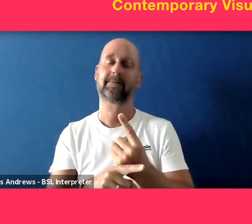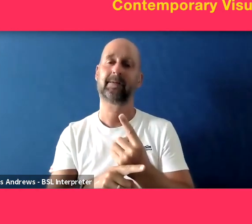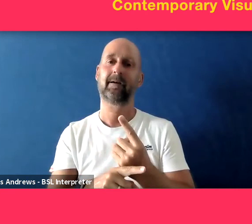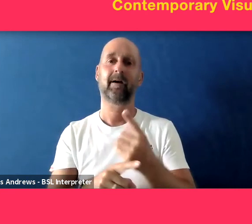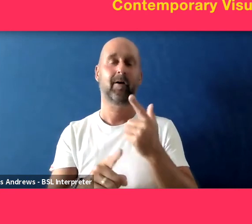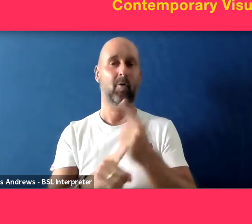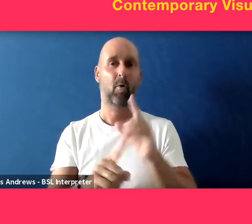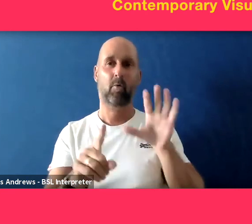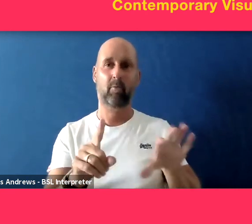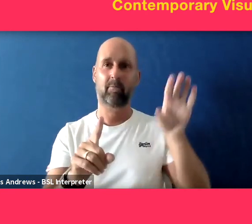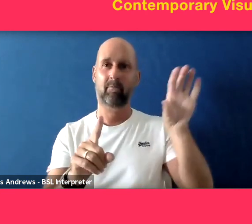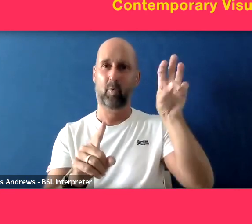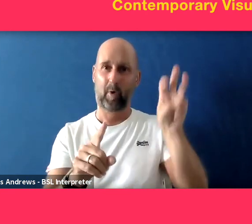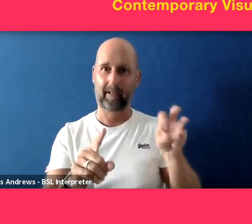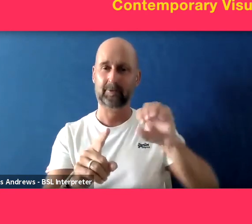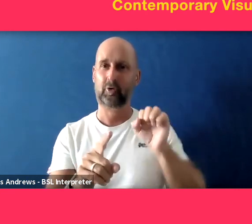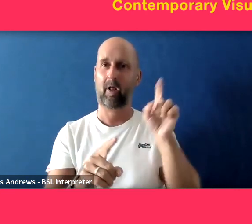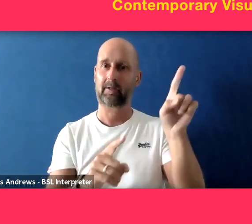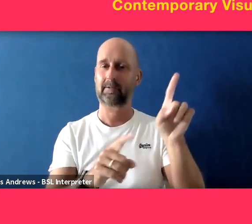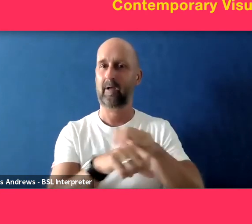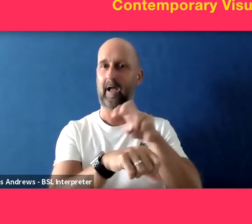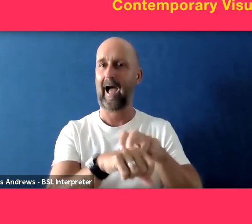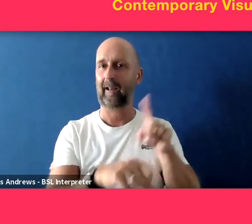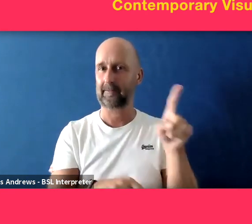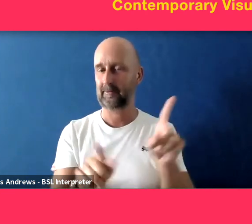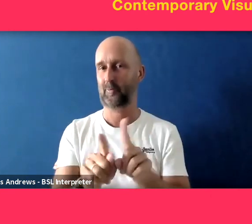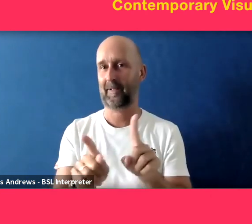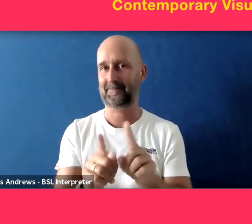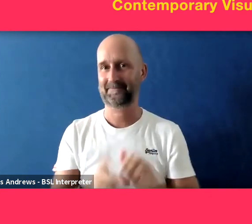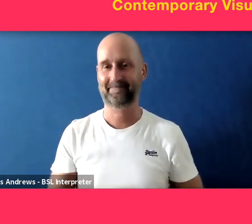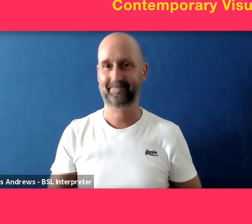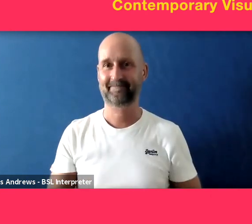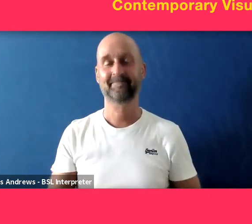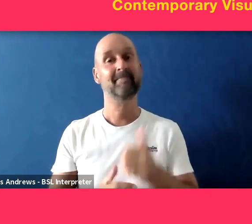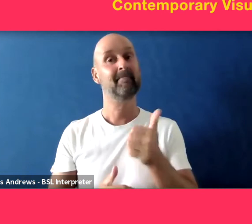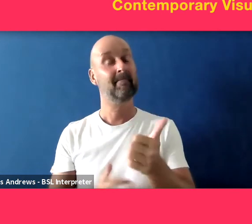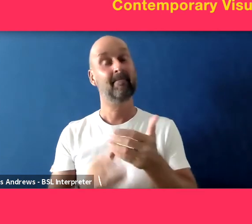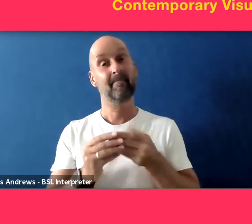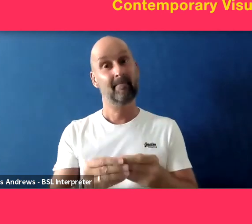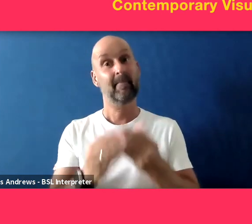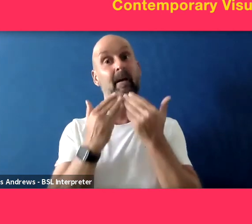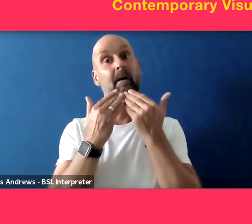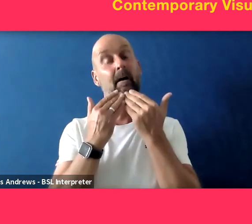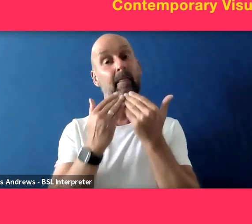nations in Wales, Scotland, Ireland as well. So really, really, thank you ever so much